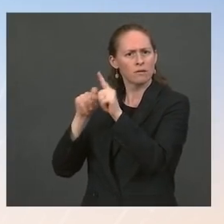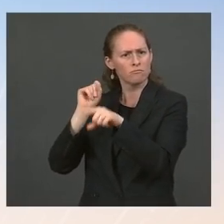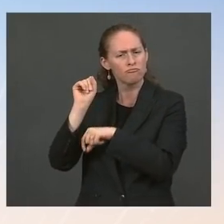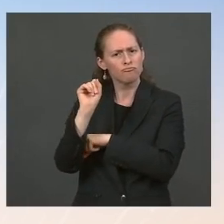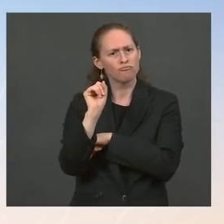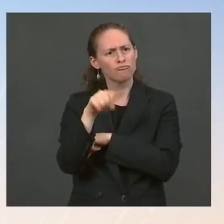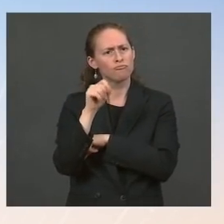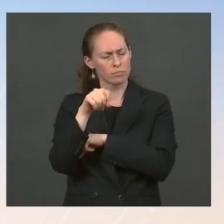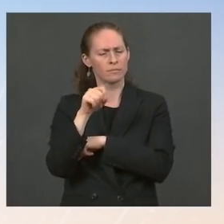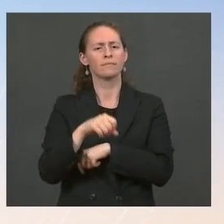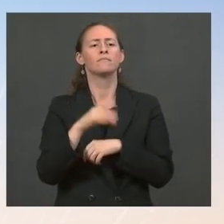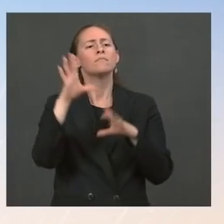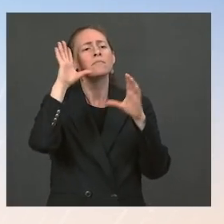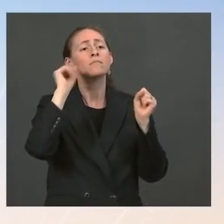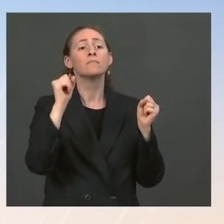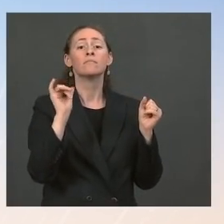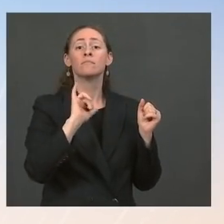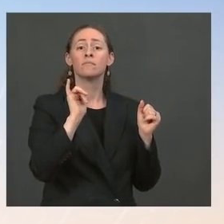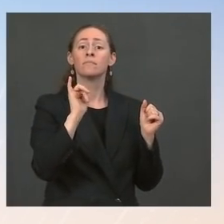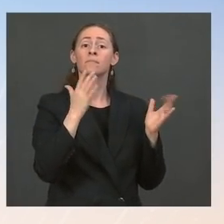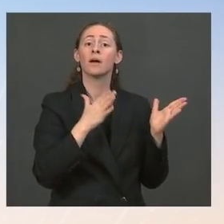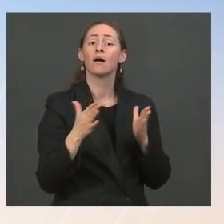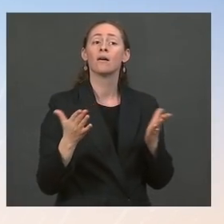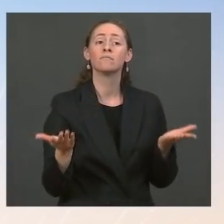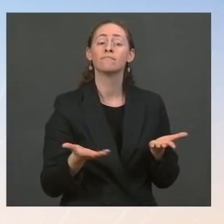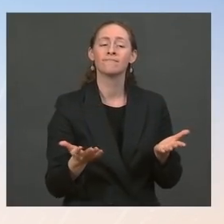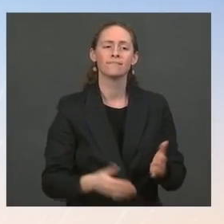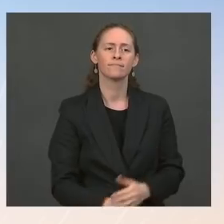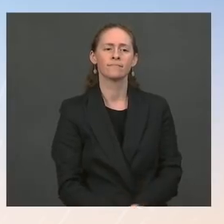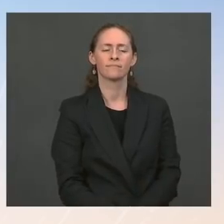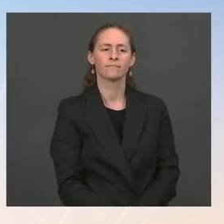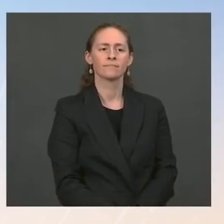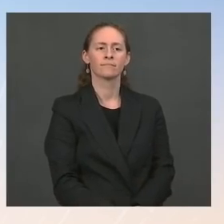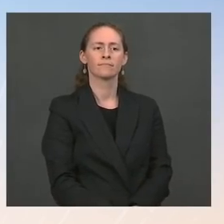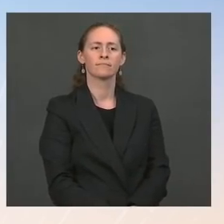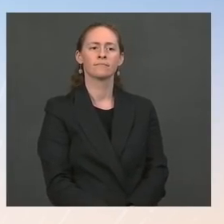to go to recognize the incredible service